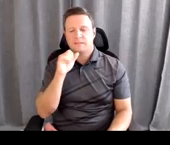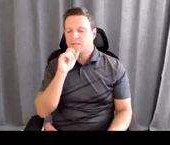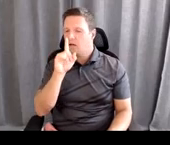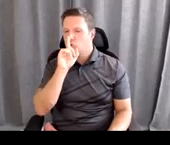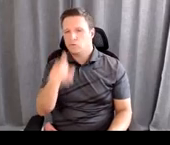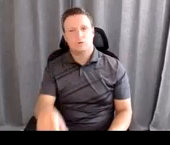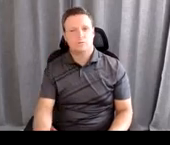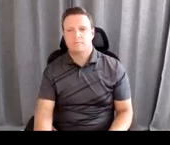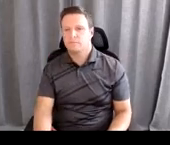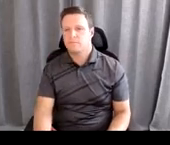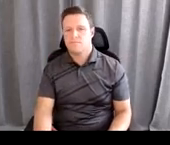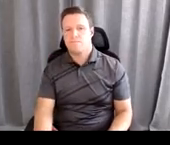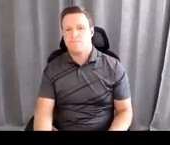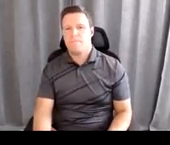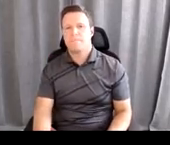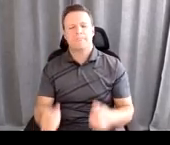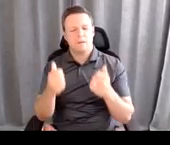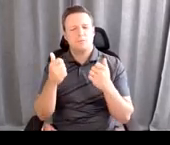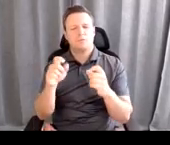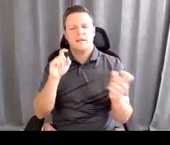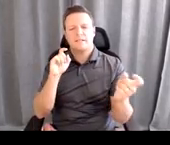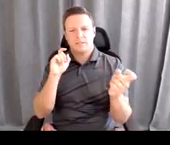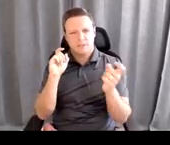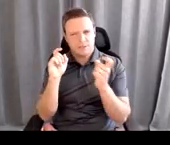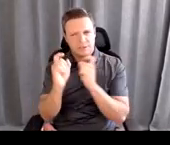And so we're trying to change that dynamic by creating a program